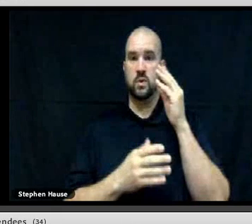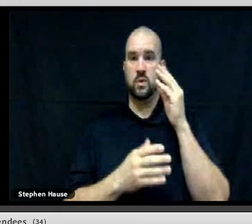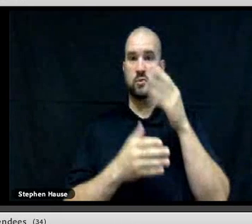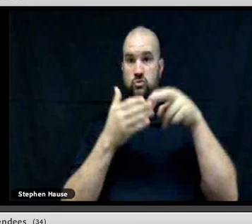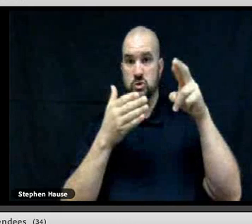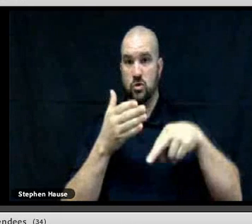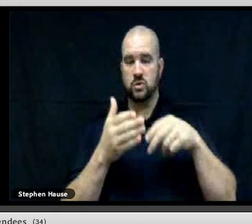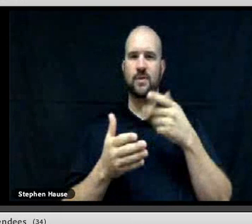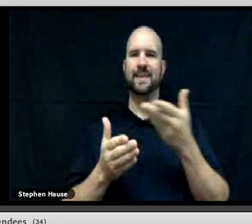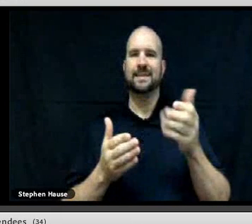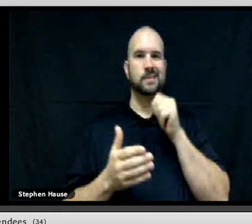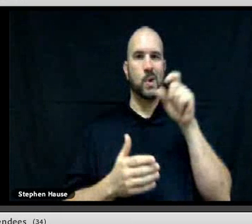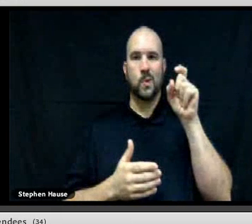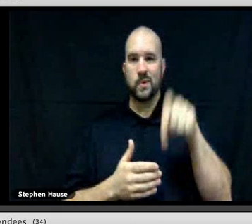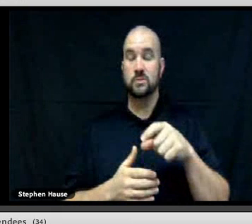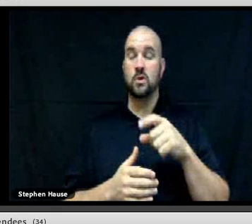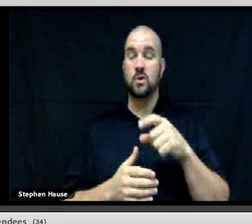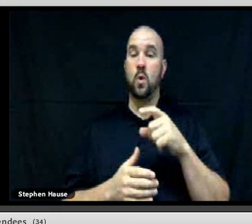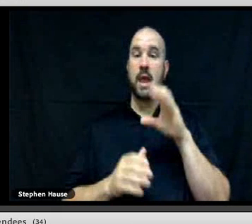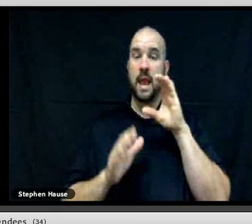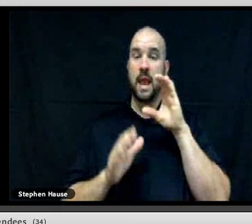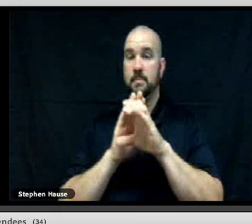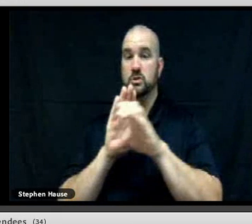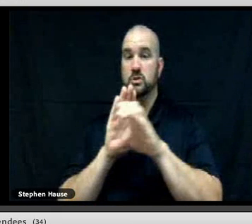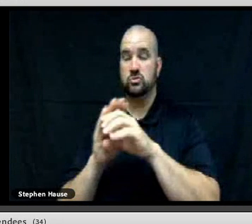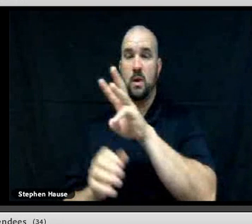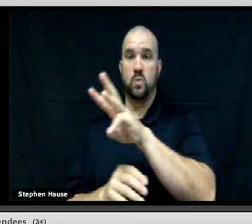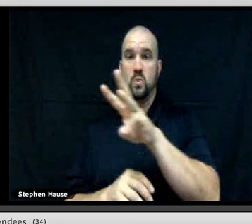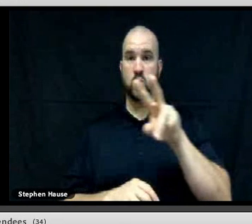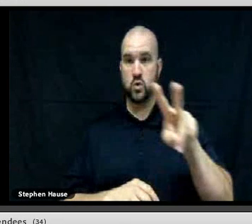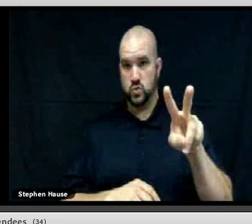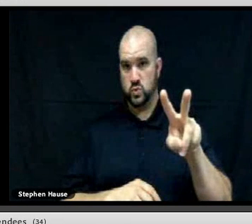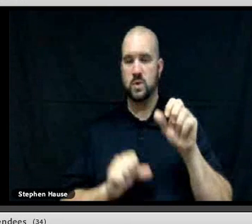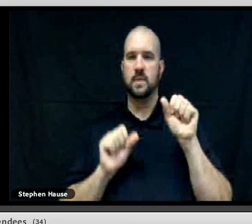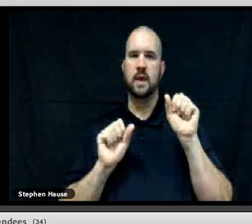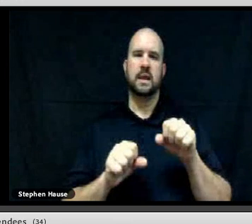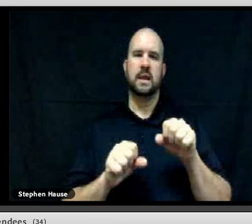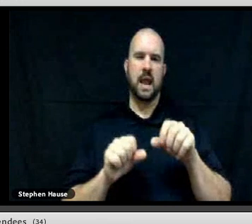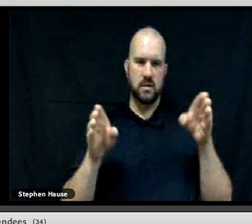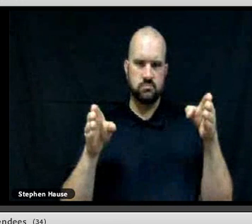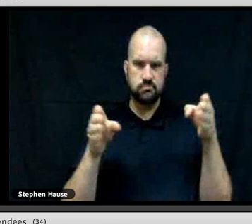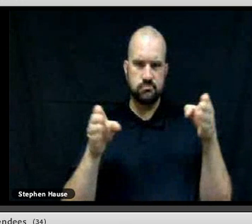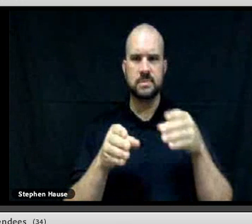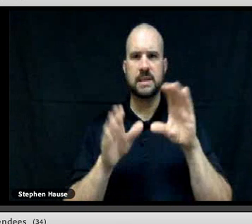they can narrow it down to images. If they're looking for, um, documents related to World War II,